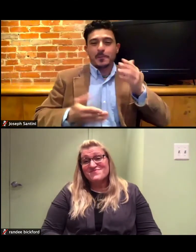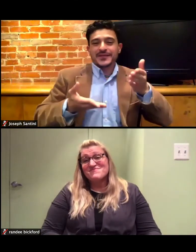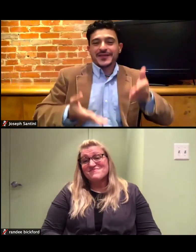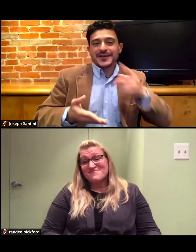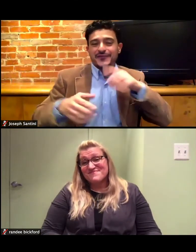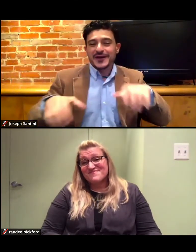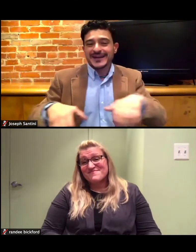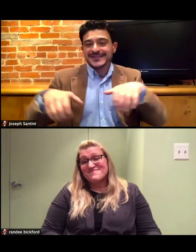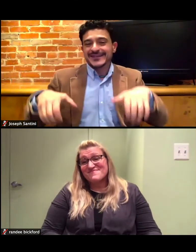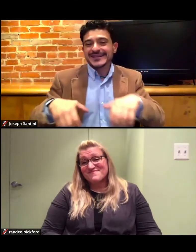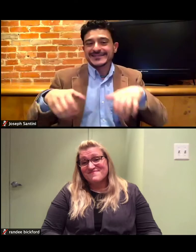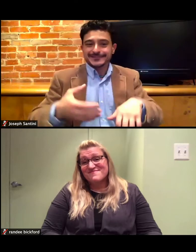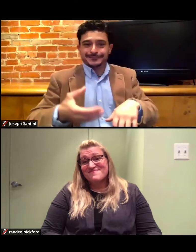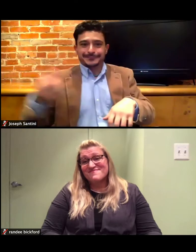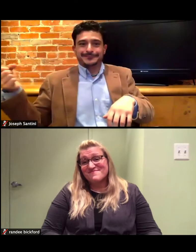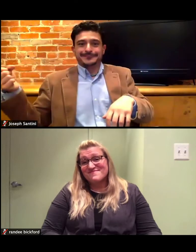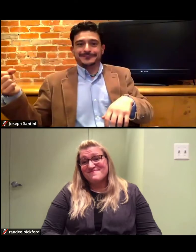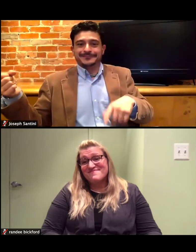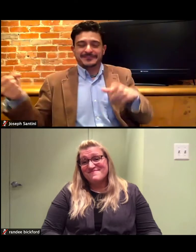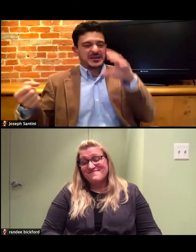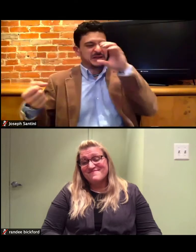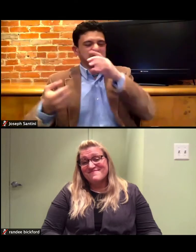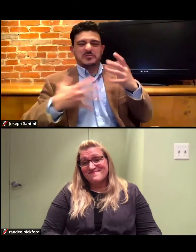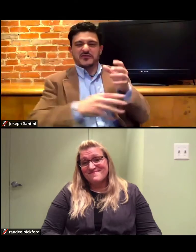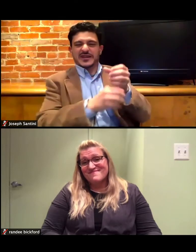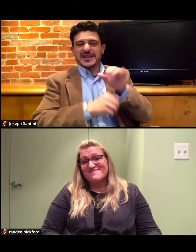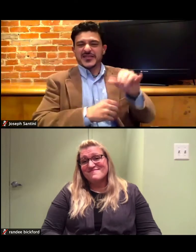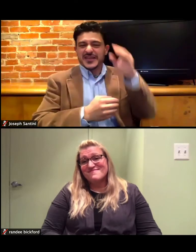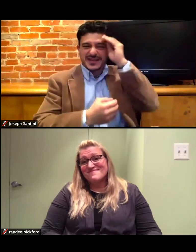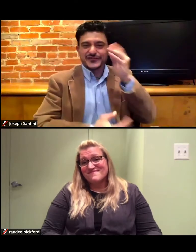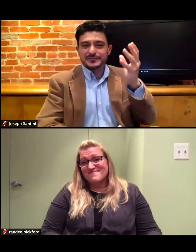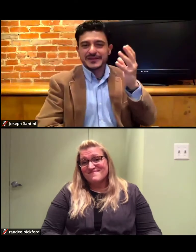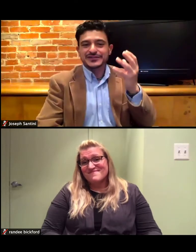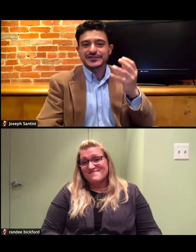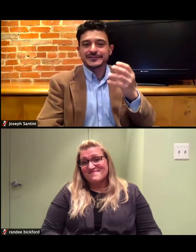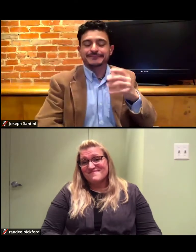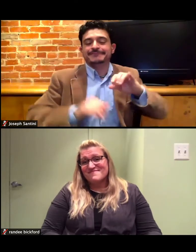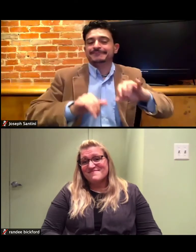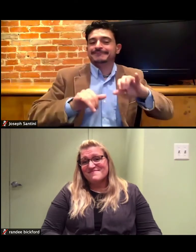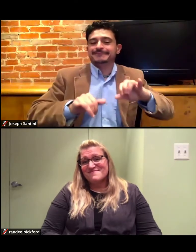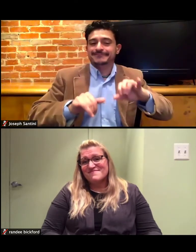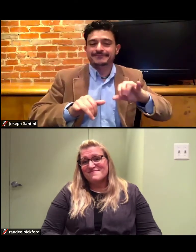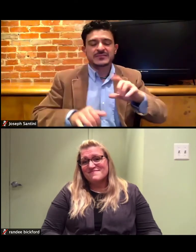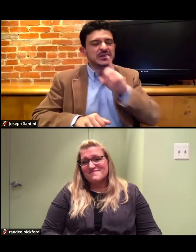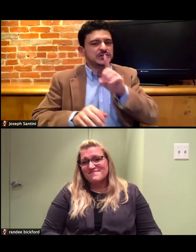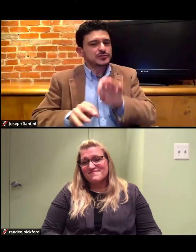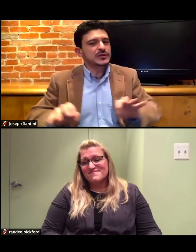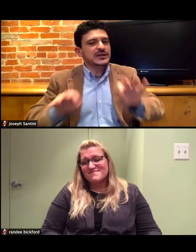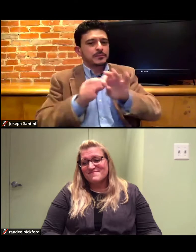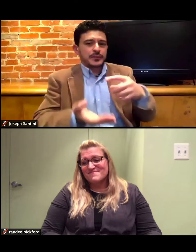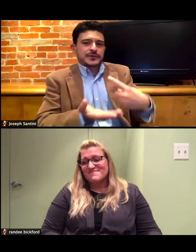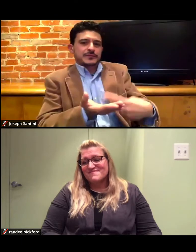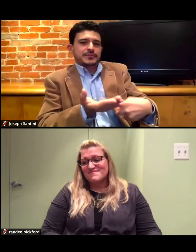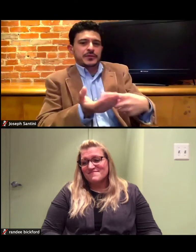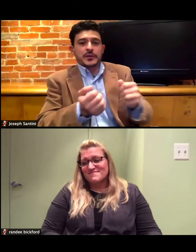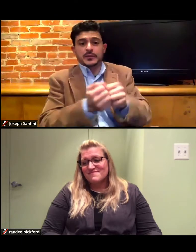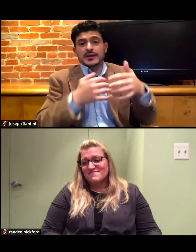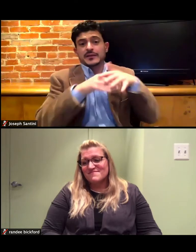They may be there for the lecture but not in class for the activity because they're pulled out. So, they don't have access to that information or practice